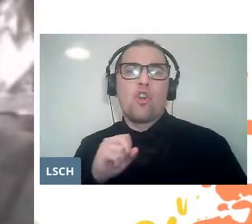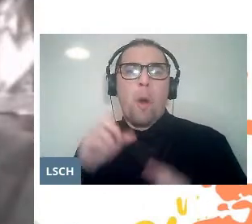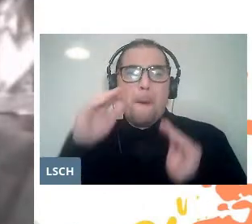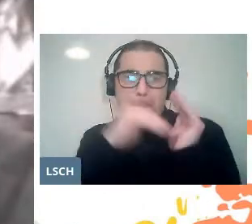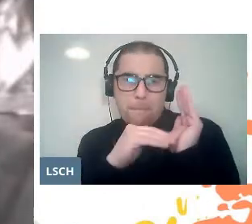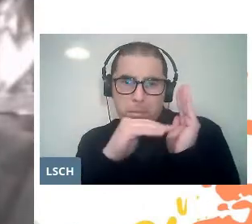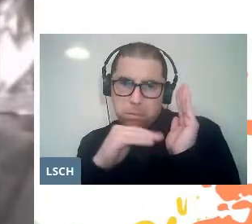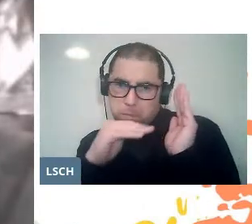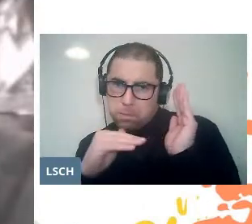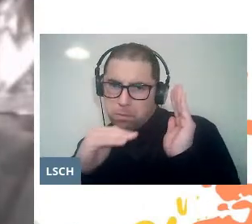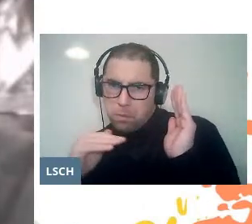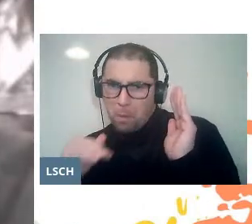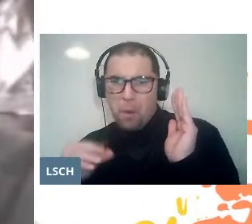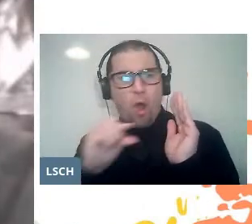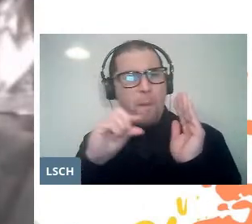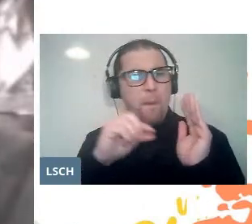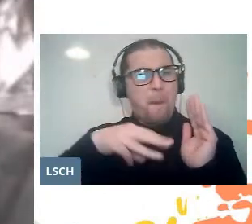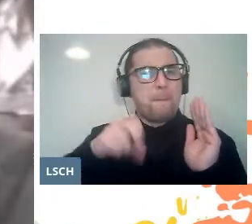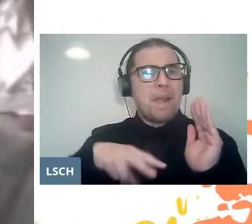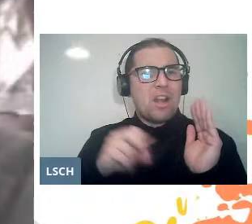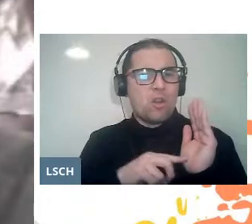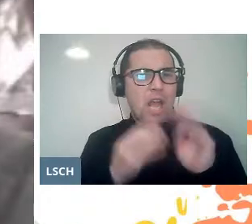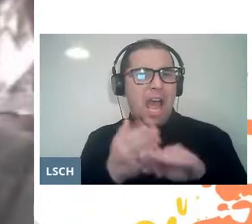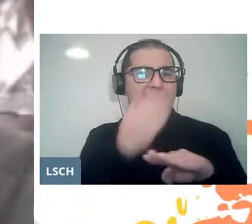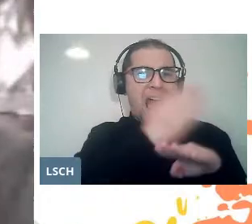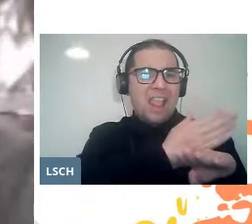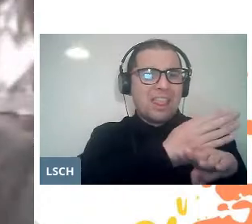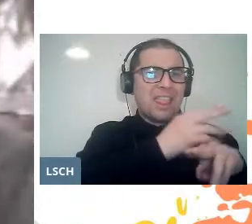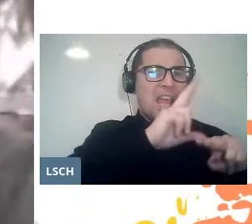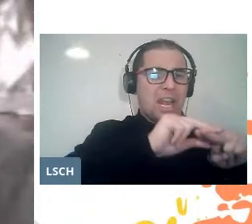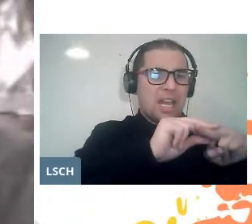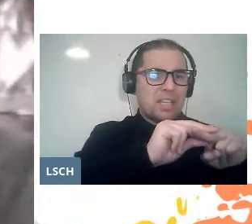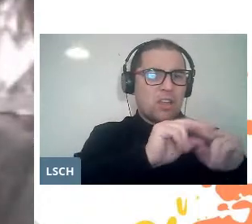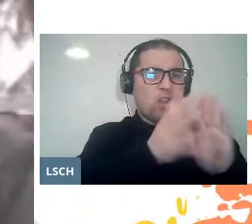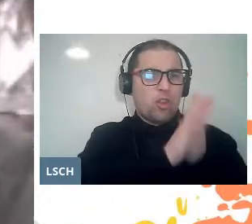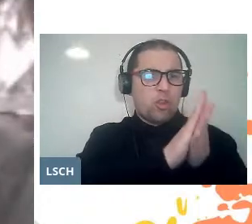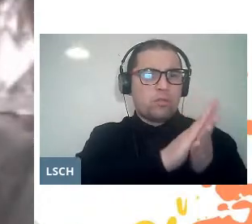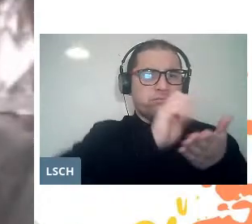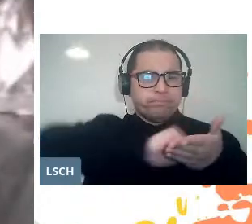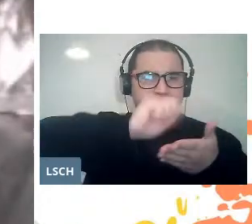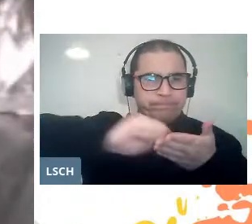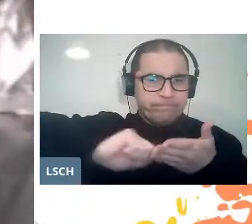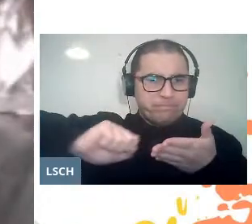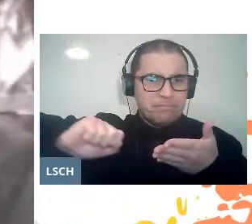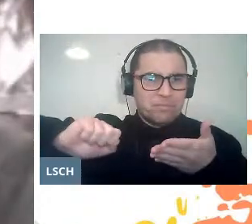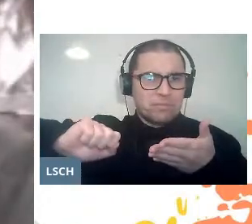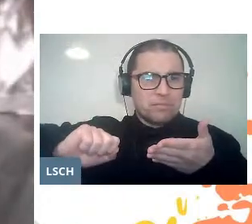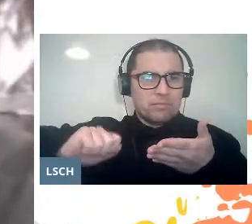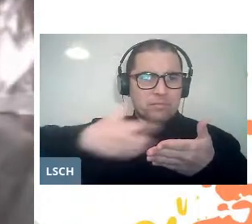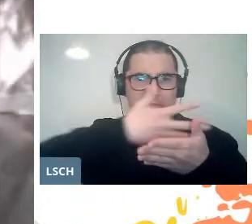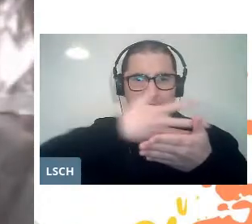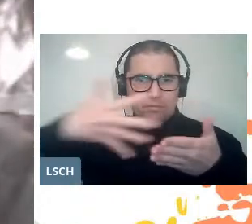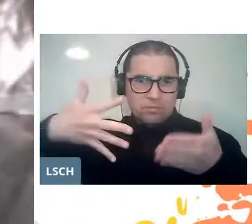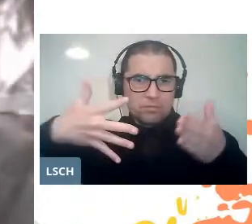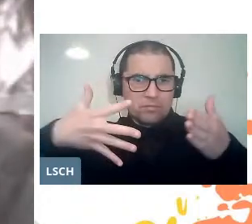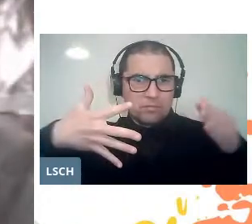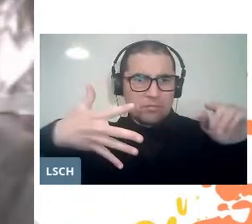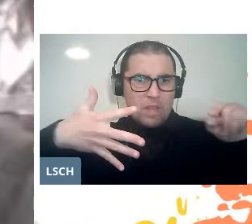minor keys when in classicism everyone was writing mainly in major keys.